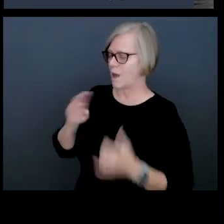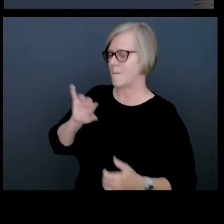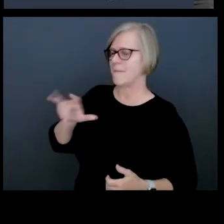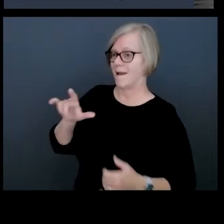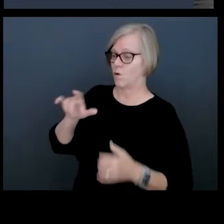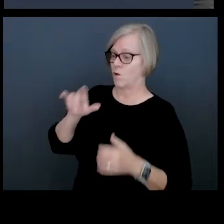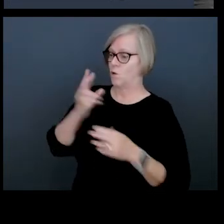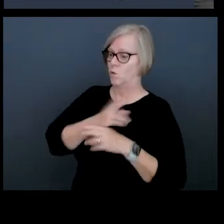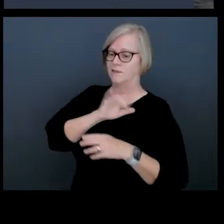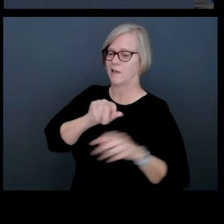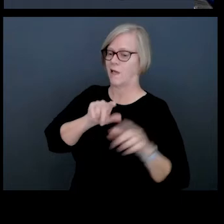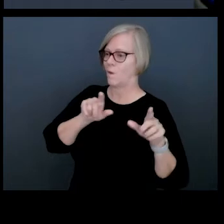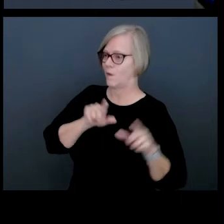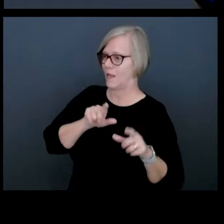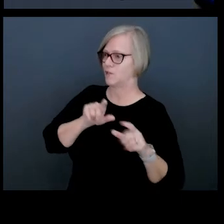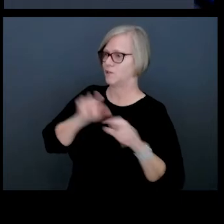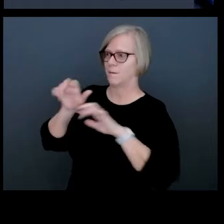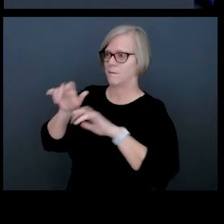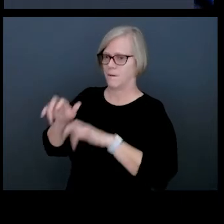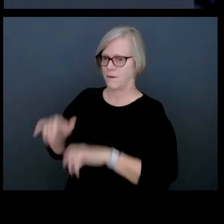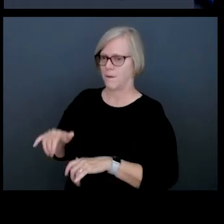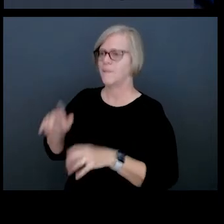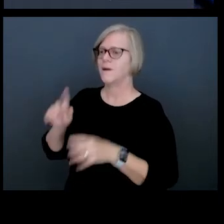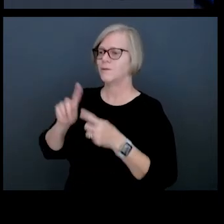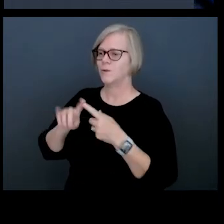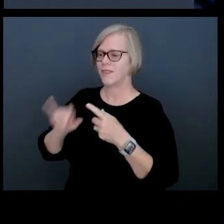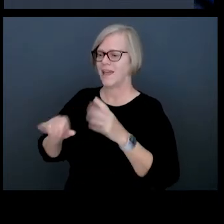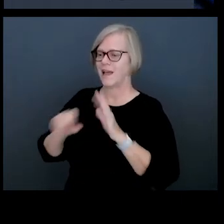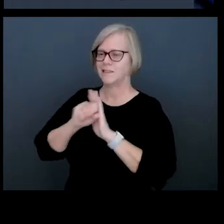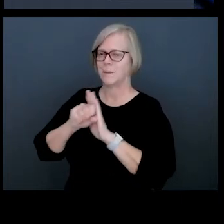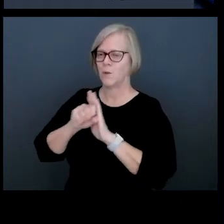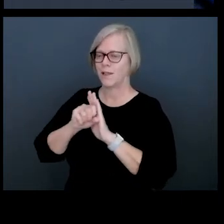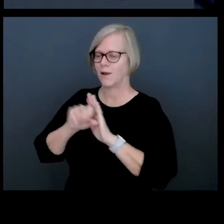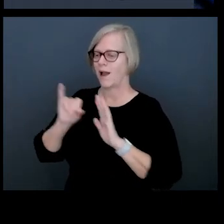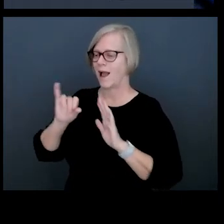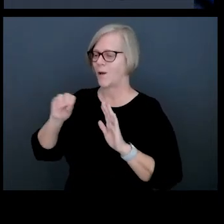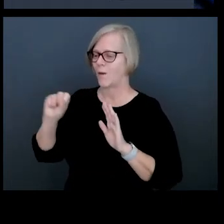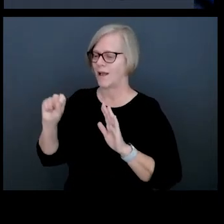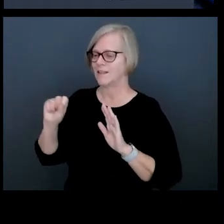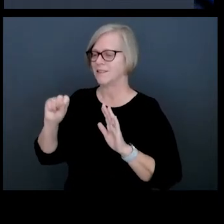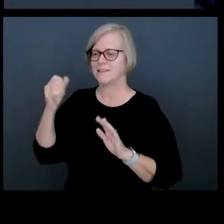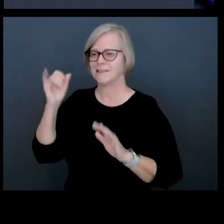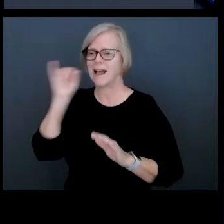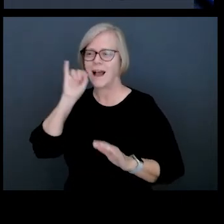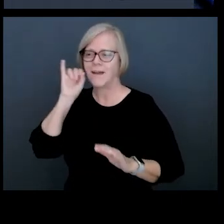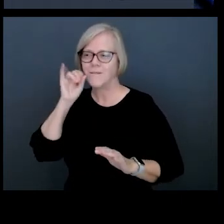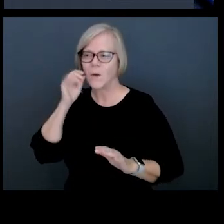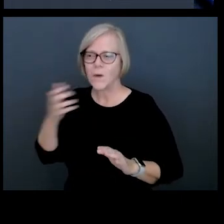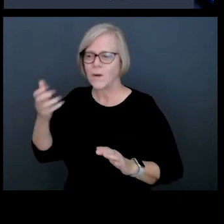and he's popping it into the simulator, this iOS iPhone simulator, which is going to then update the location